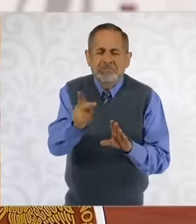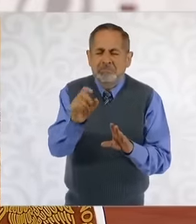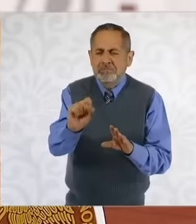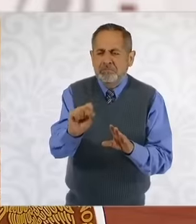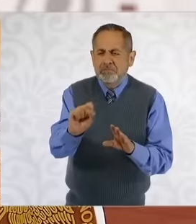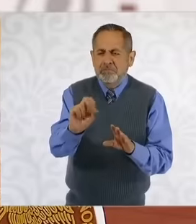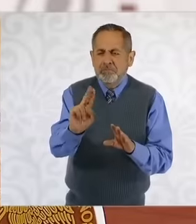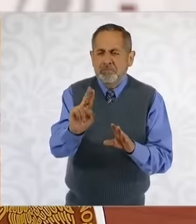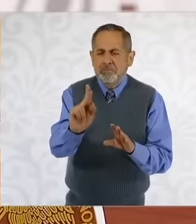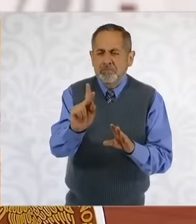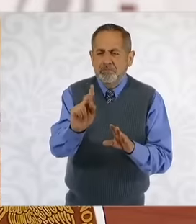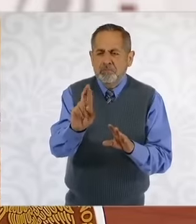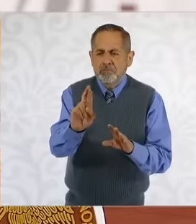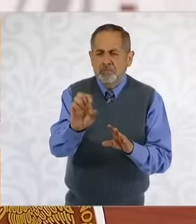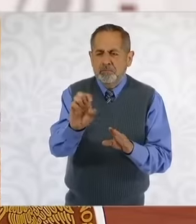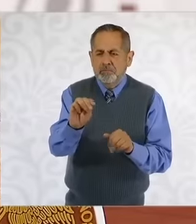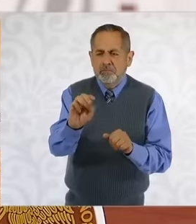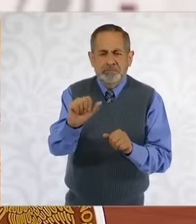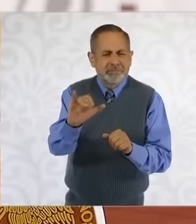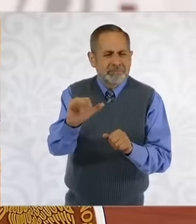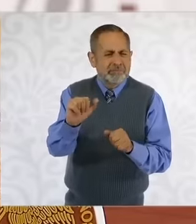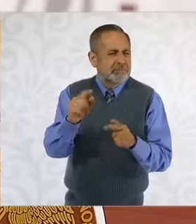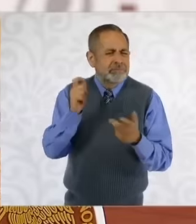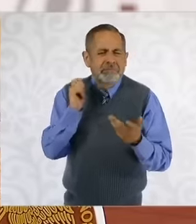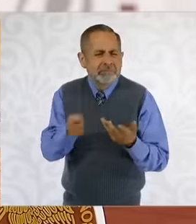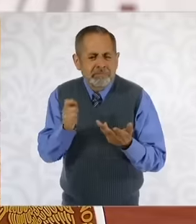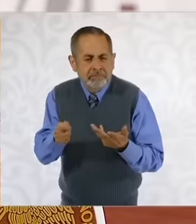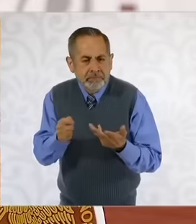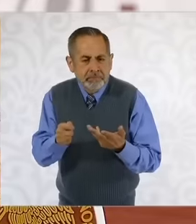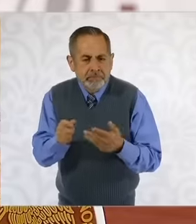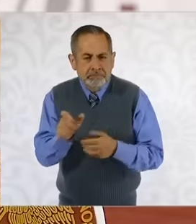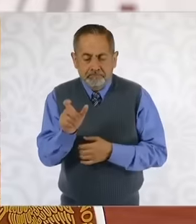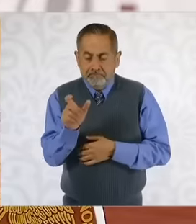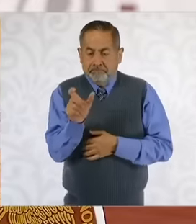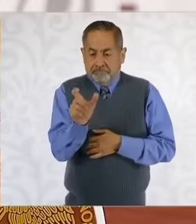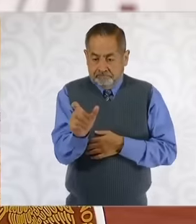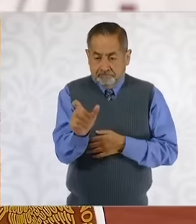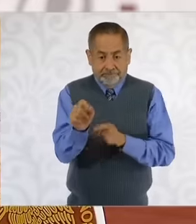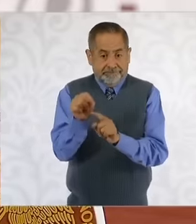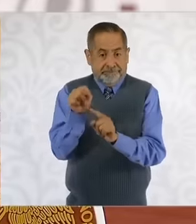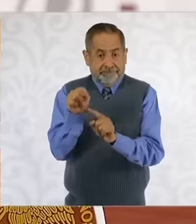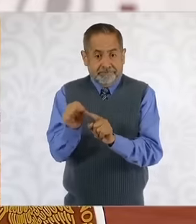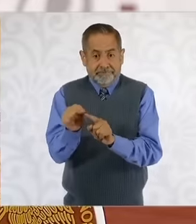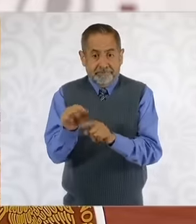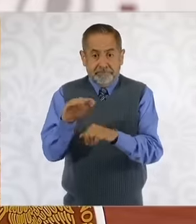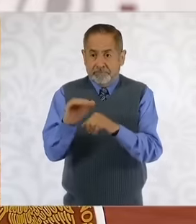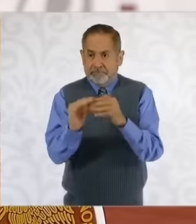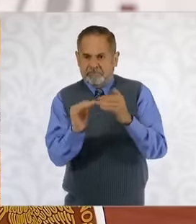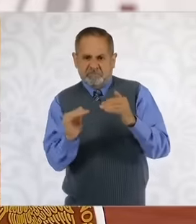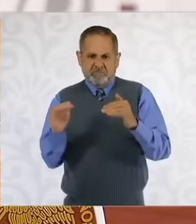to be said in plain words that it is a legal category of a Superior nature